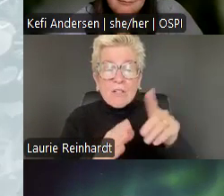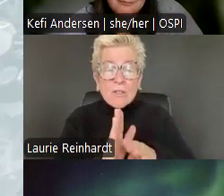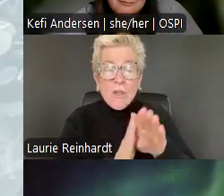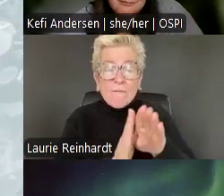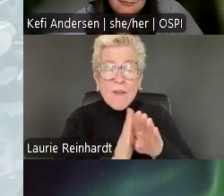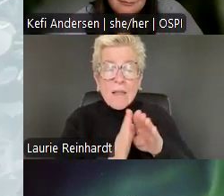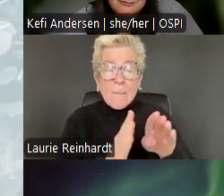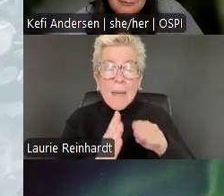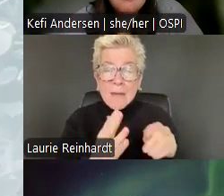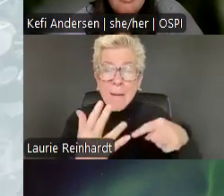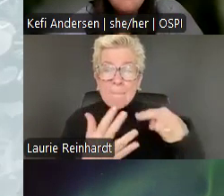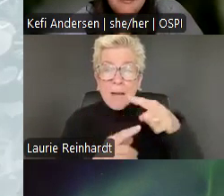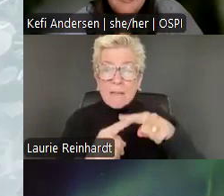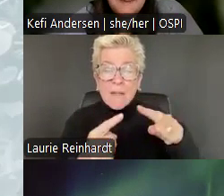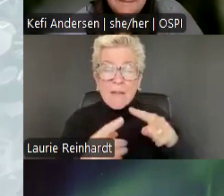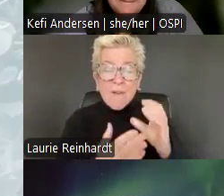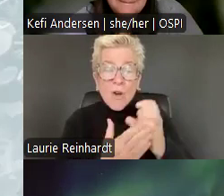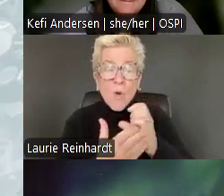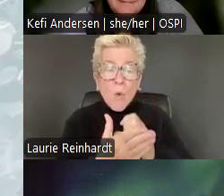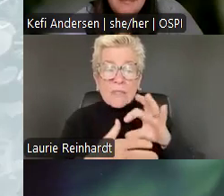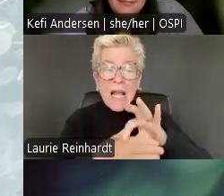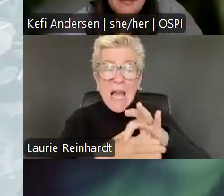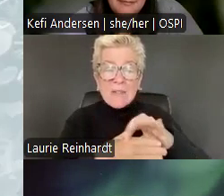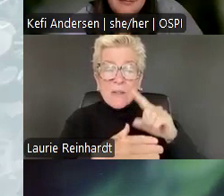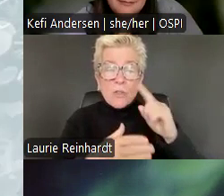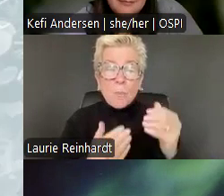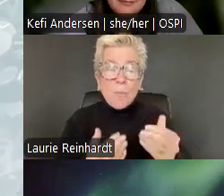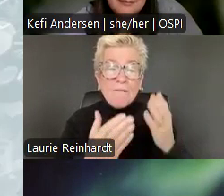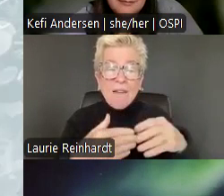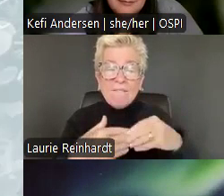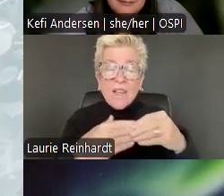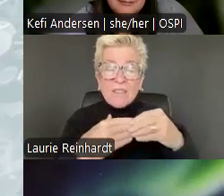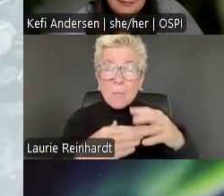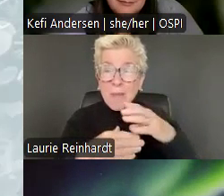that flexibility in depth, breadth, and complexity of the standards. So it's